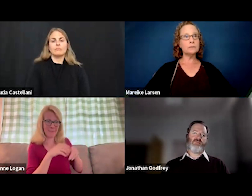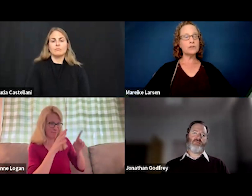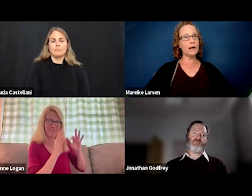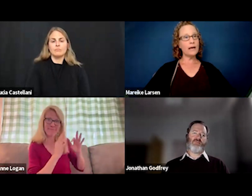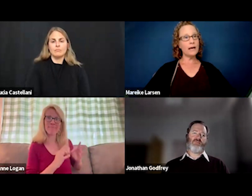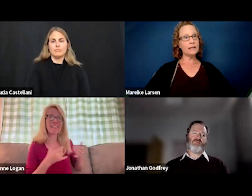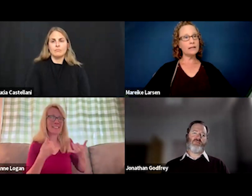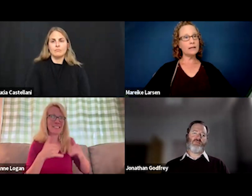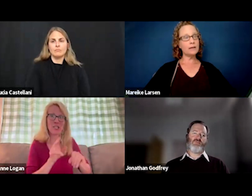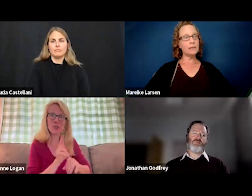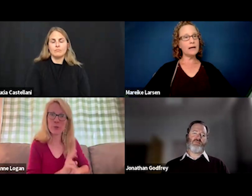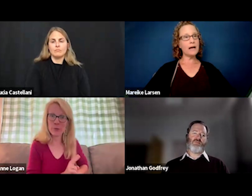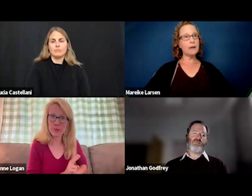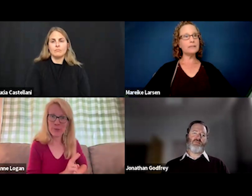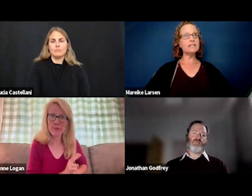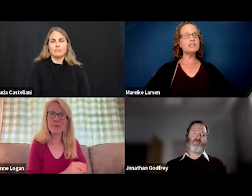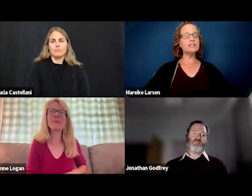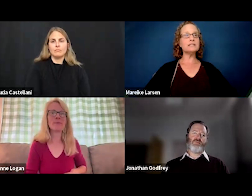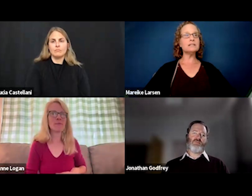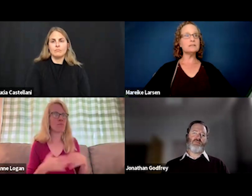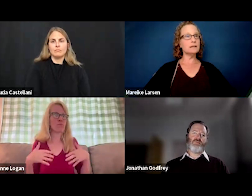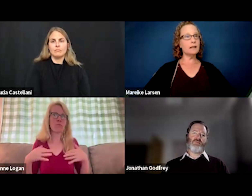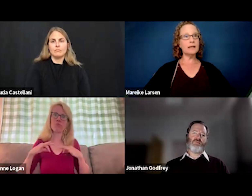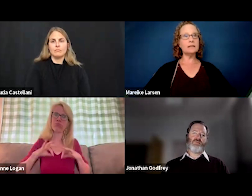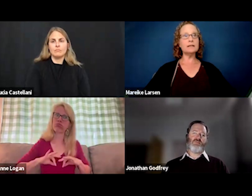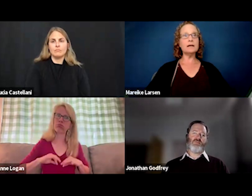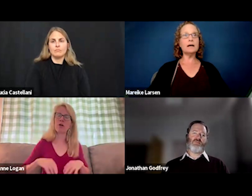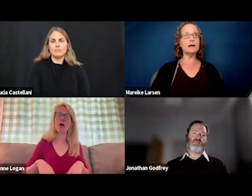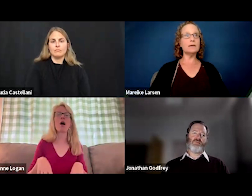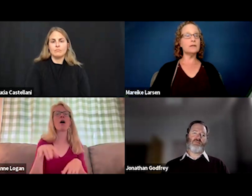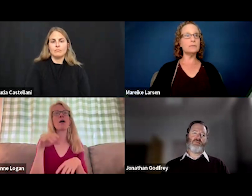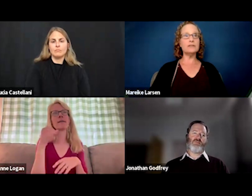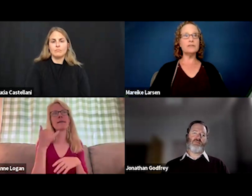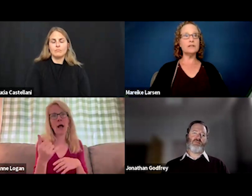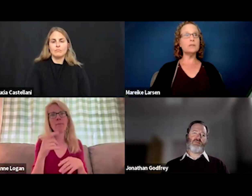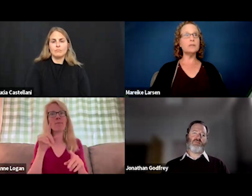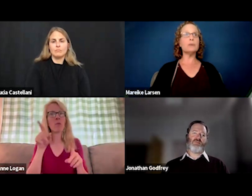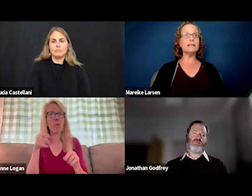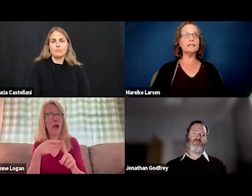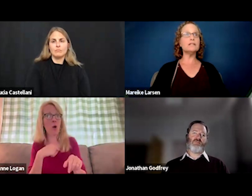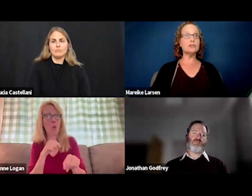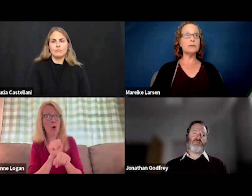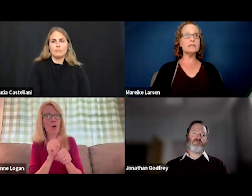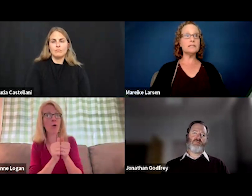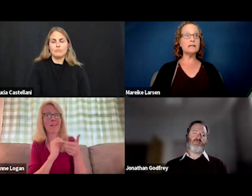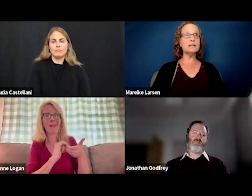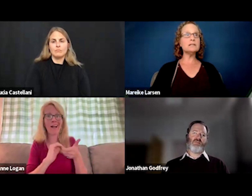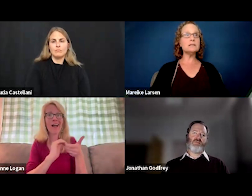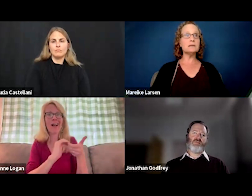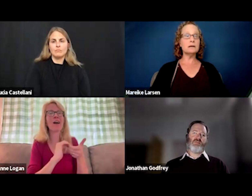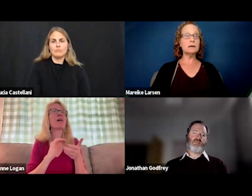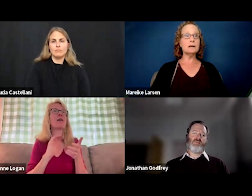So I had my accommodations in line that benefited me greatly during my studies.